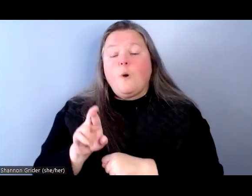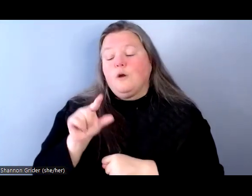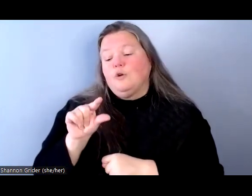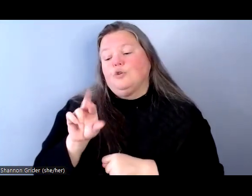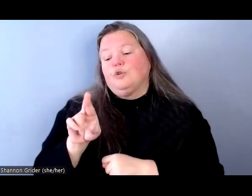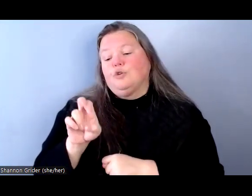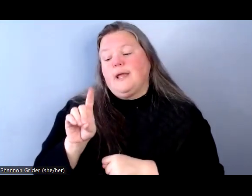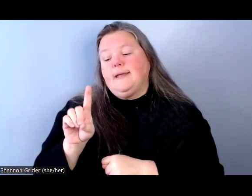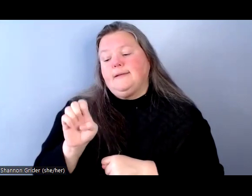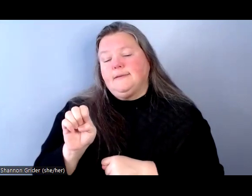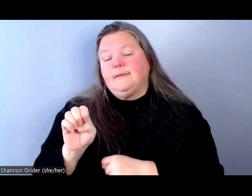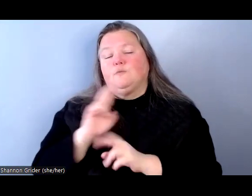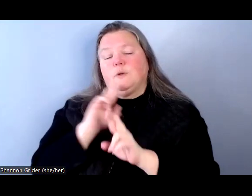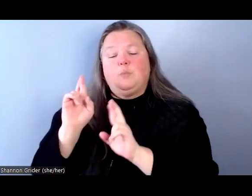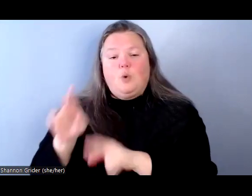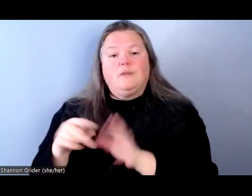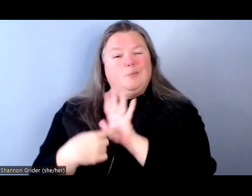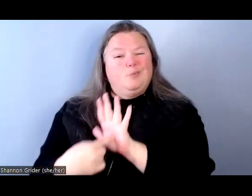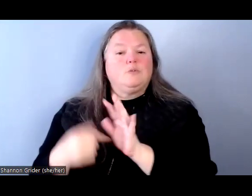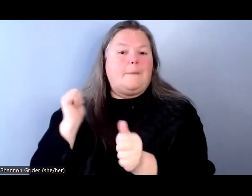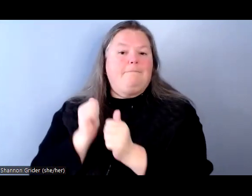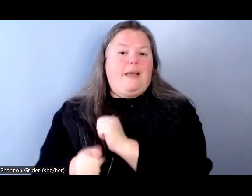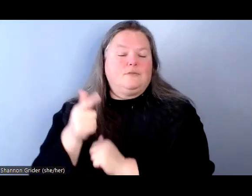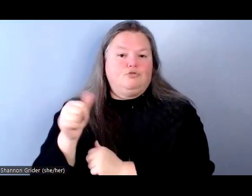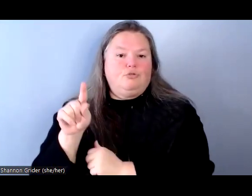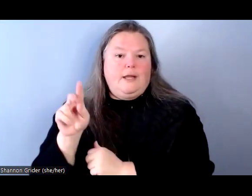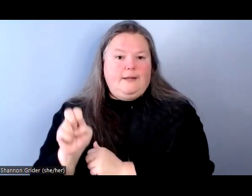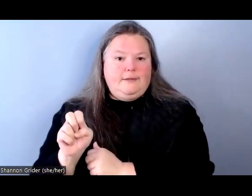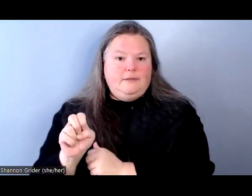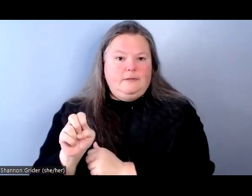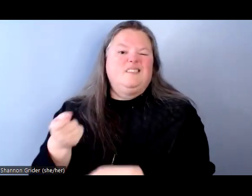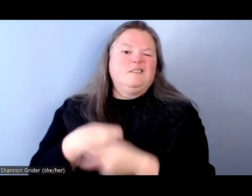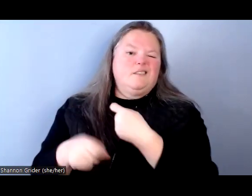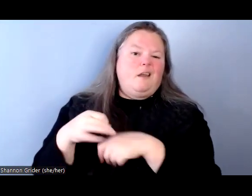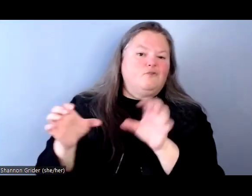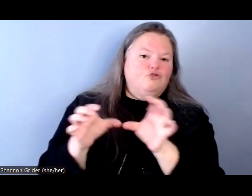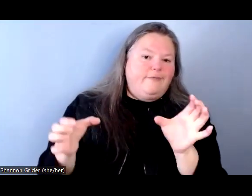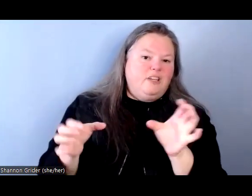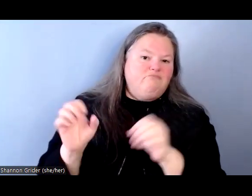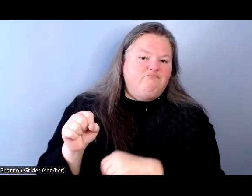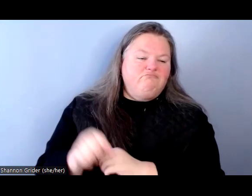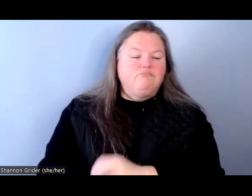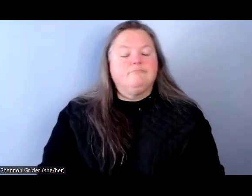or grade report that show a passing grade for that course in lieu of a certificate.